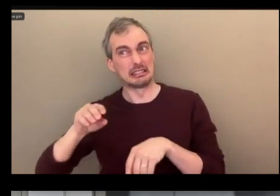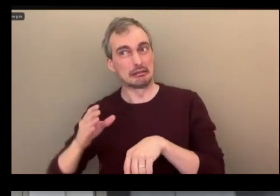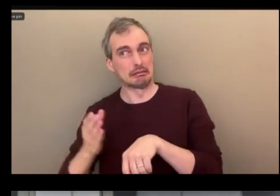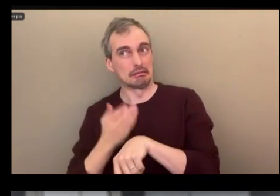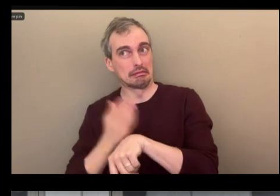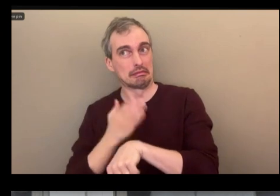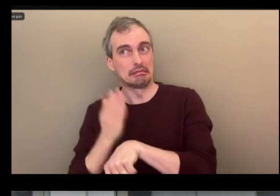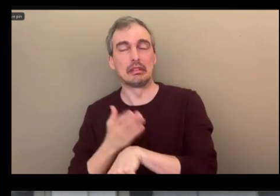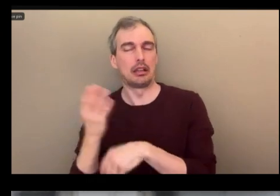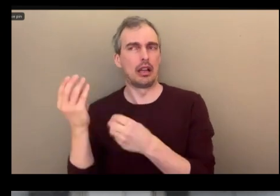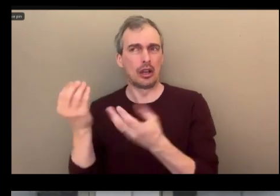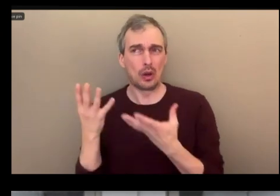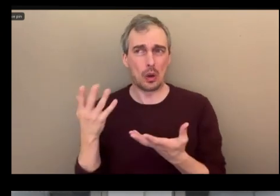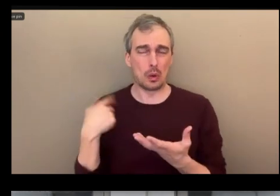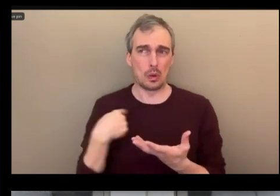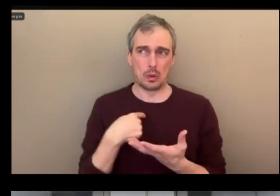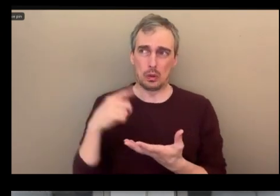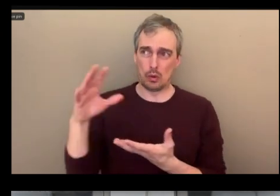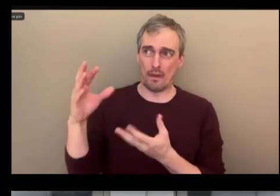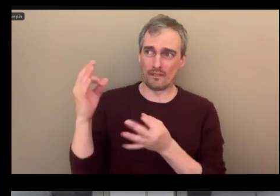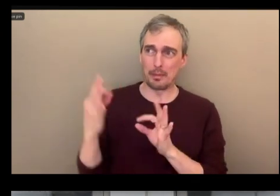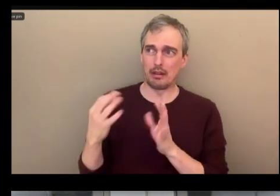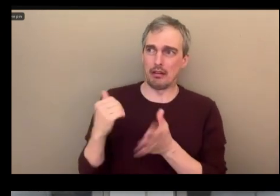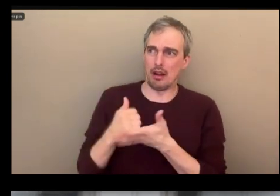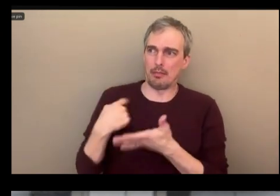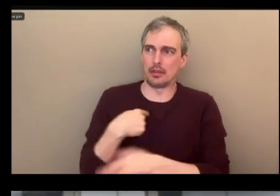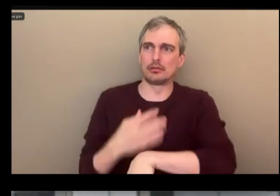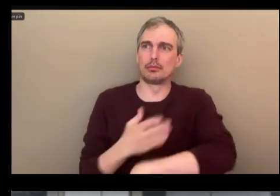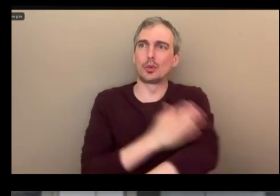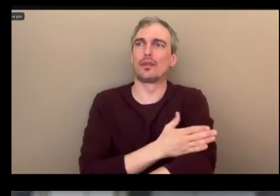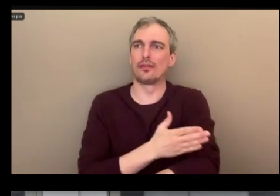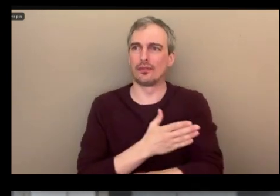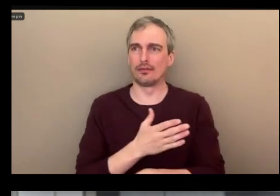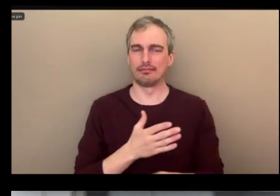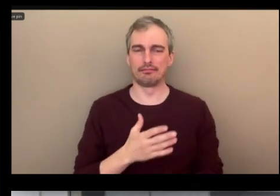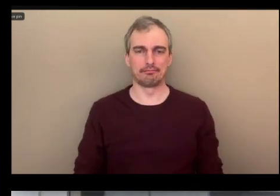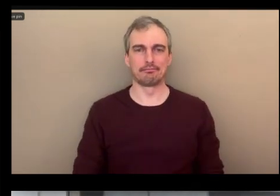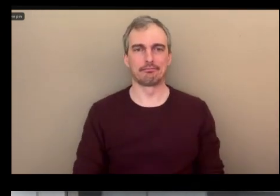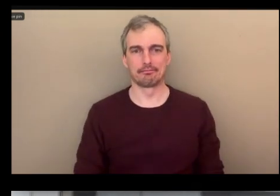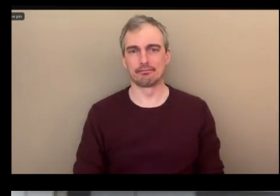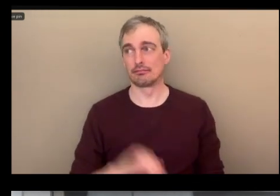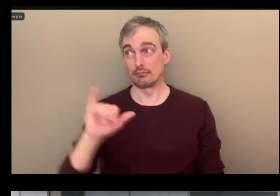Last but not least, who this is open to is: Designers, developers, the people